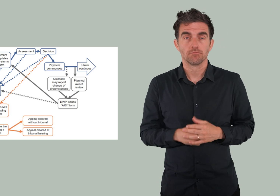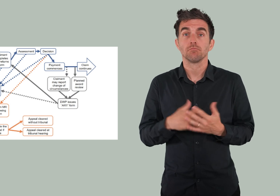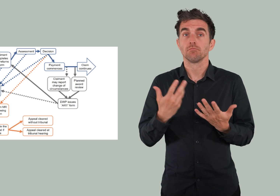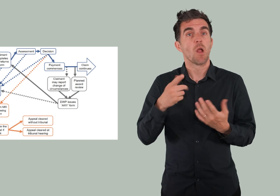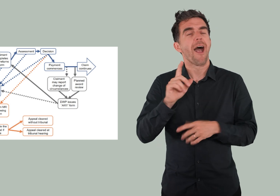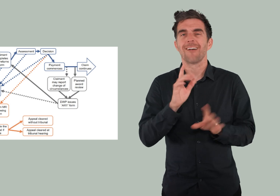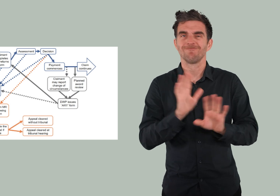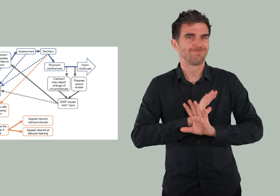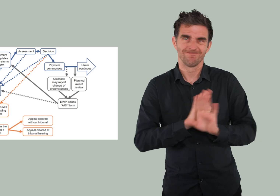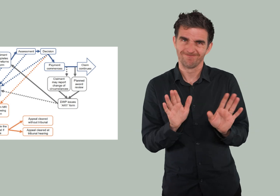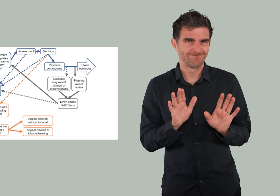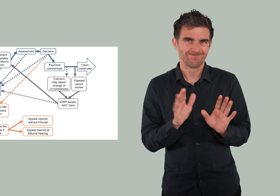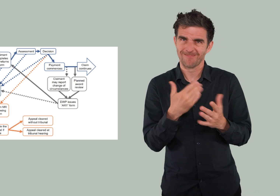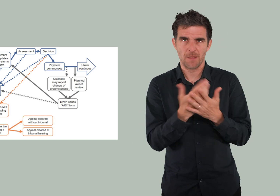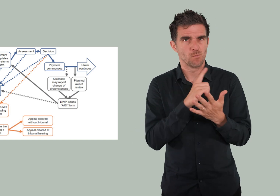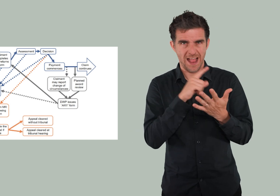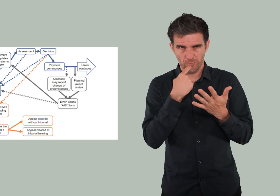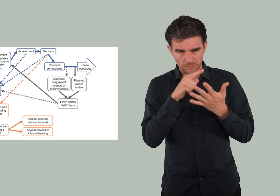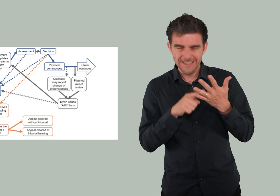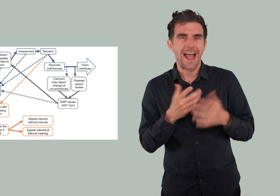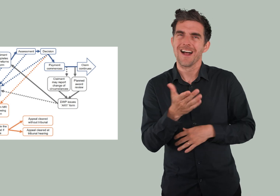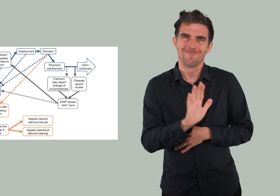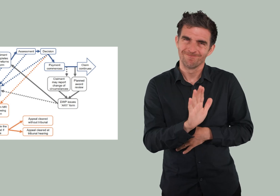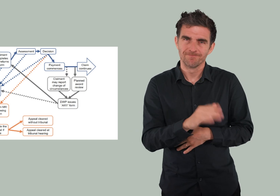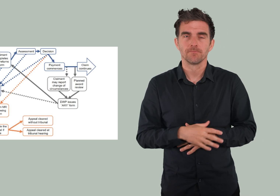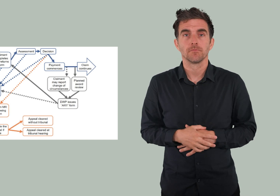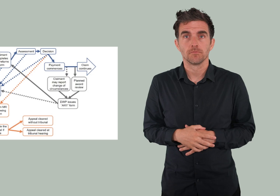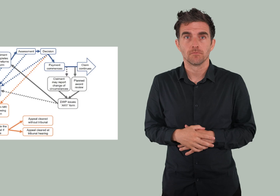b) disallowance of the claim based on the information in the PIP2 form;